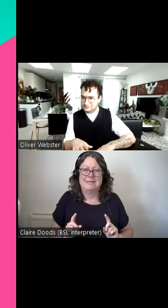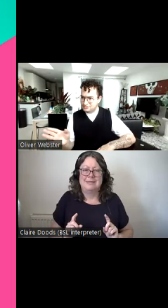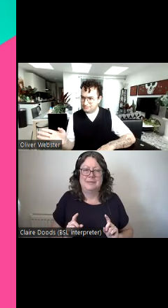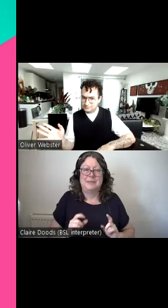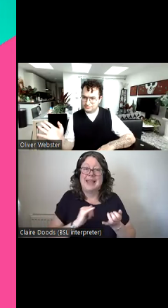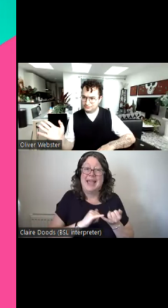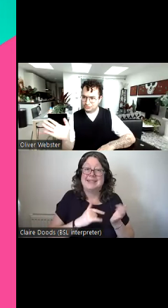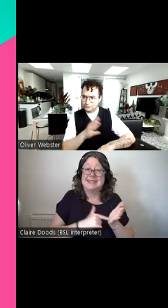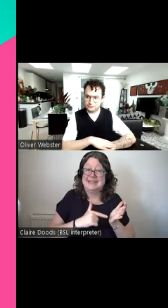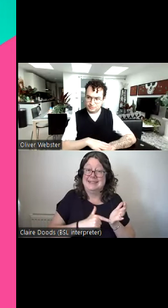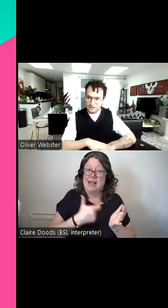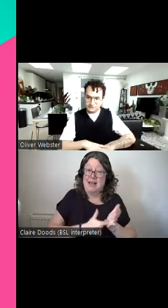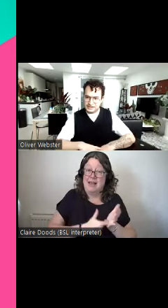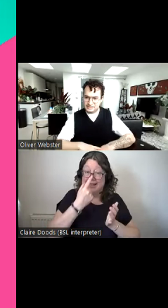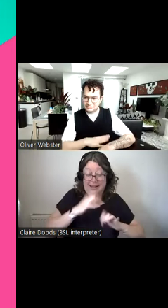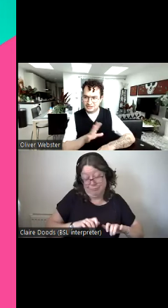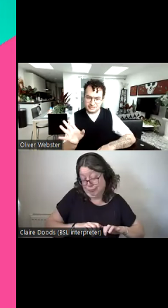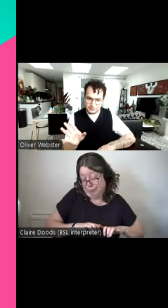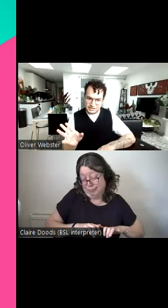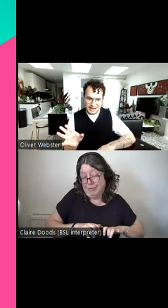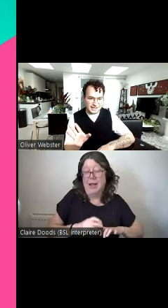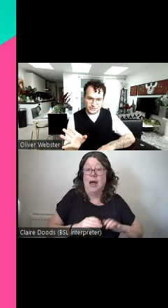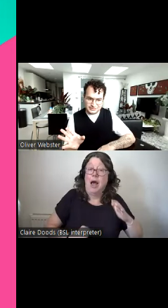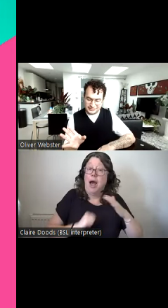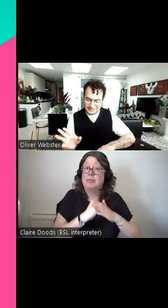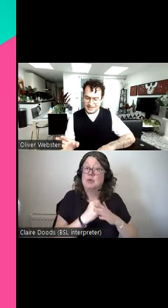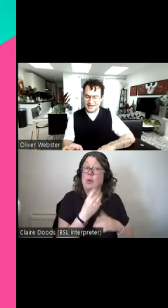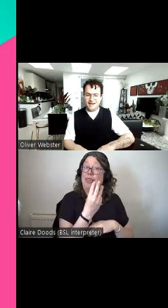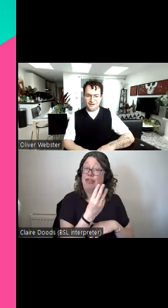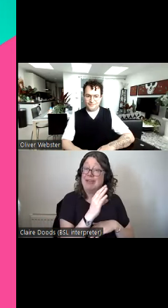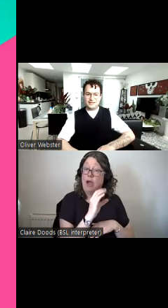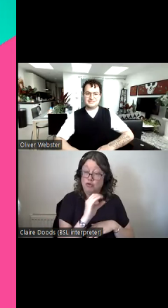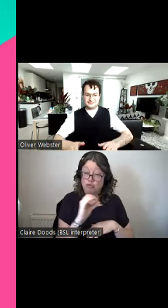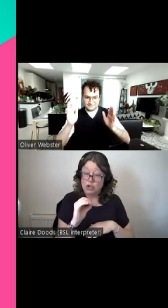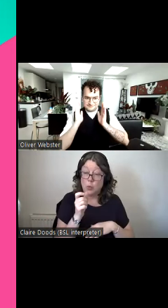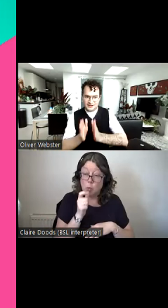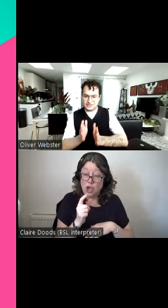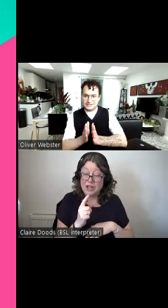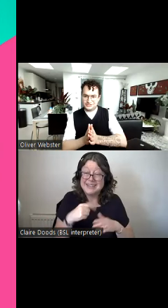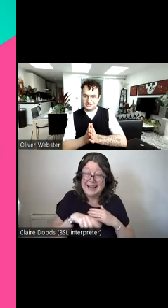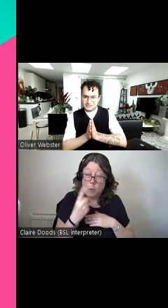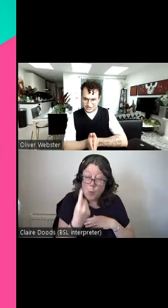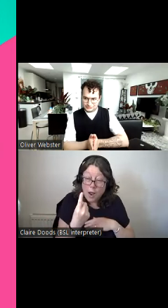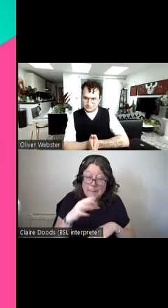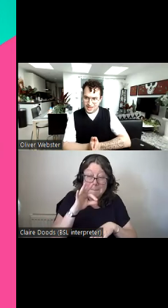can type up to 300 words a minute at 98% accuracy. It's a very niche skill.